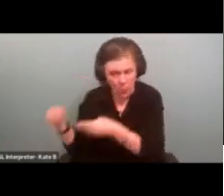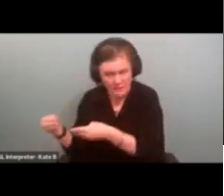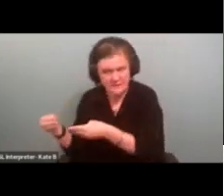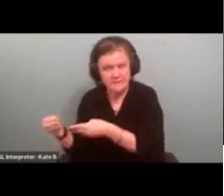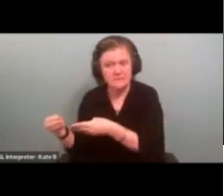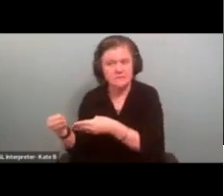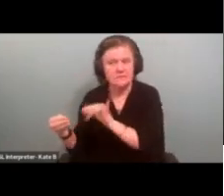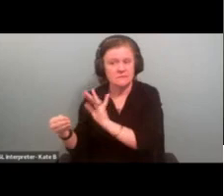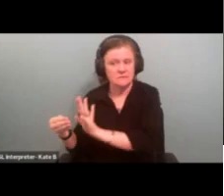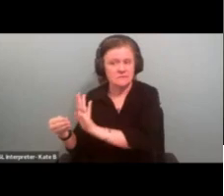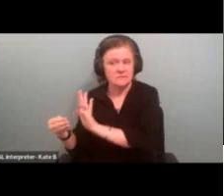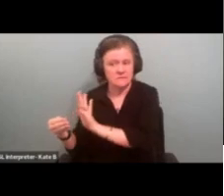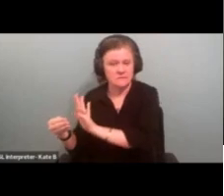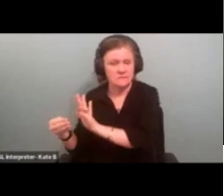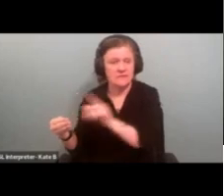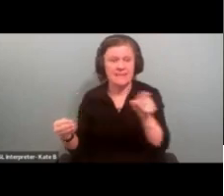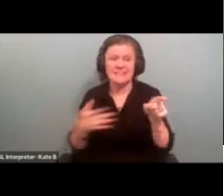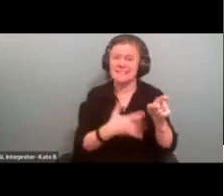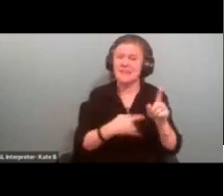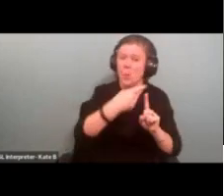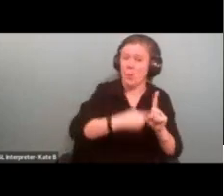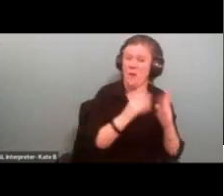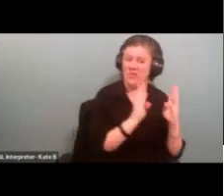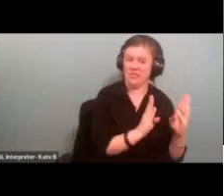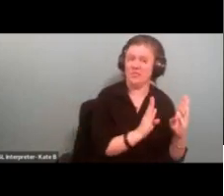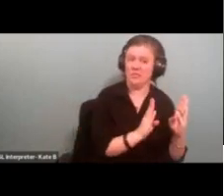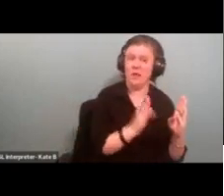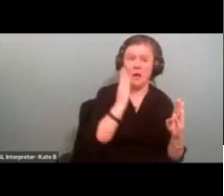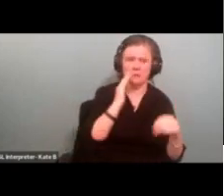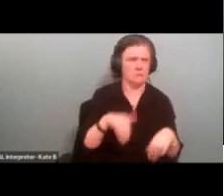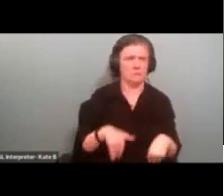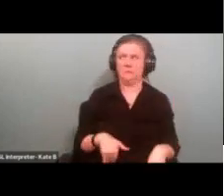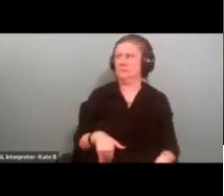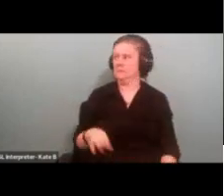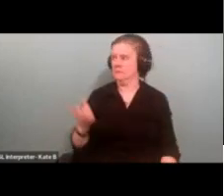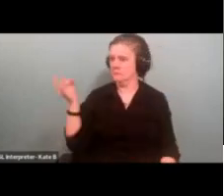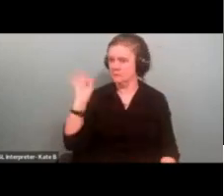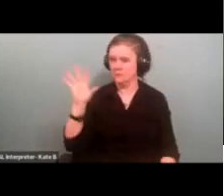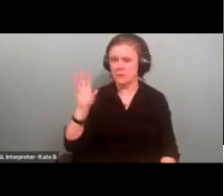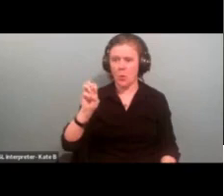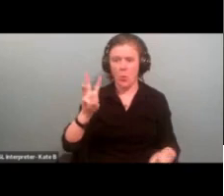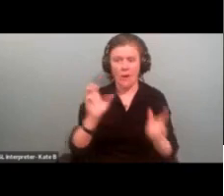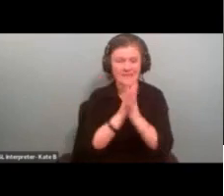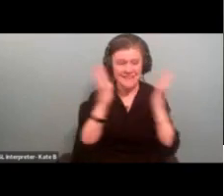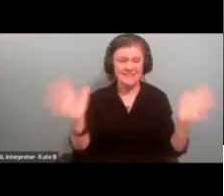going to happen in the first 30 days. I know that sounds like food, that's like a lot going on